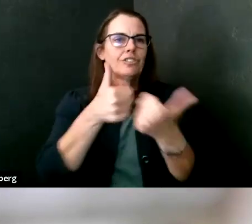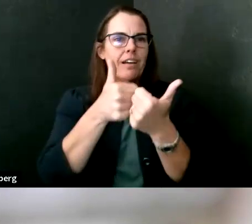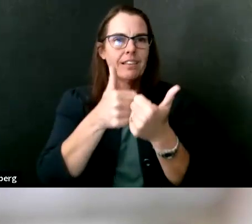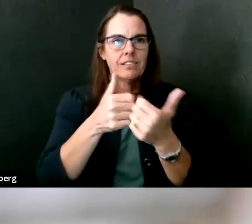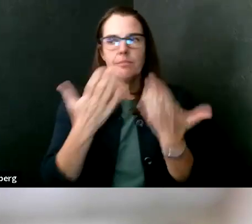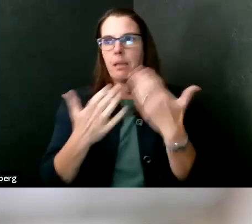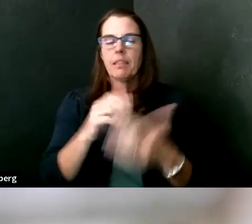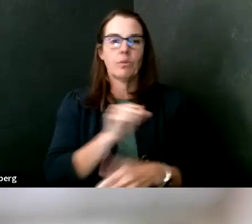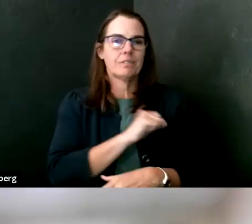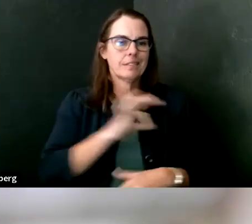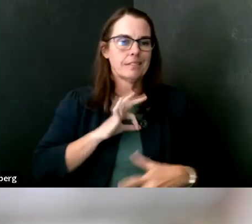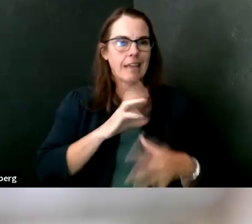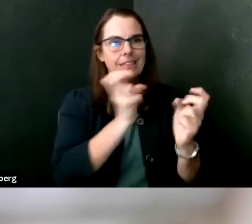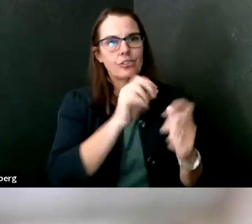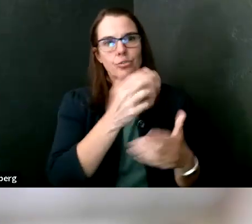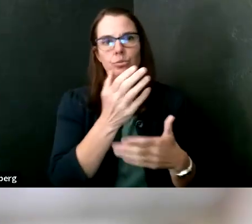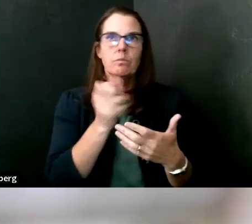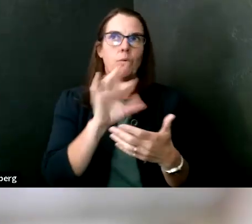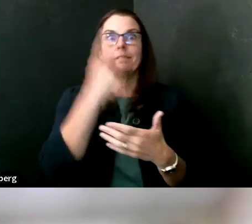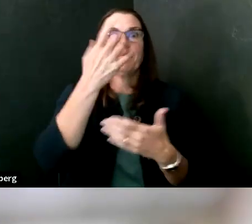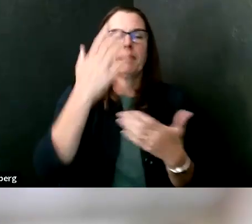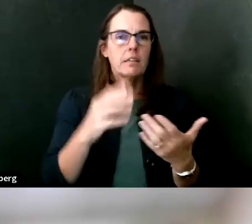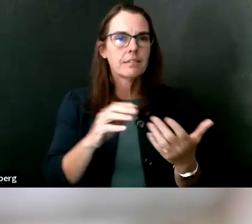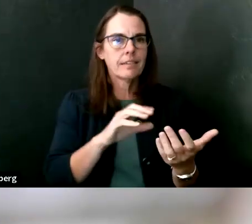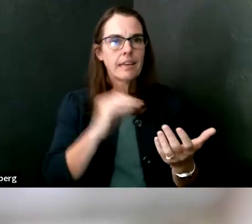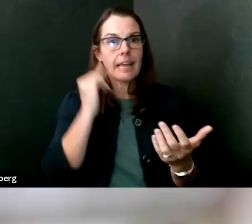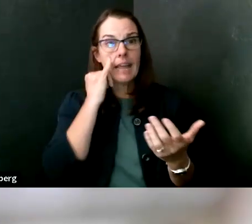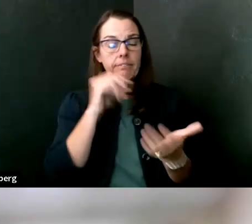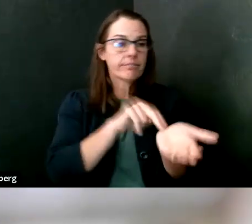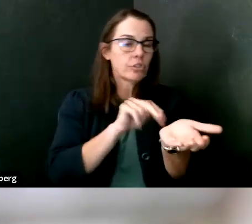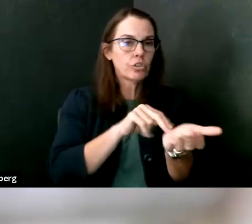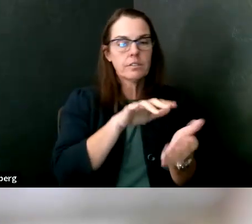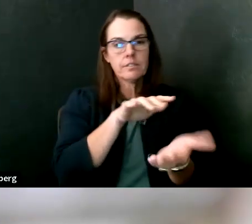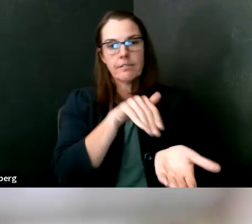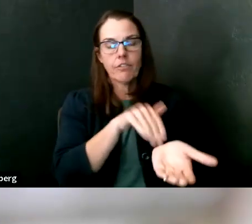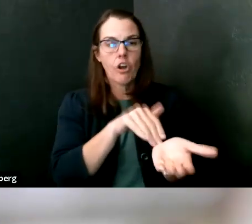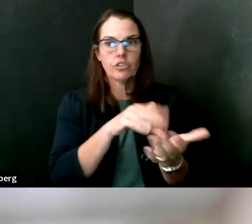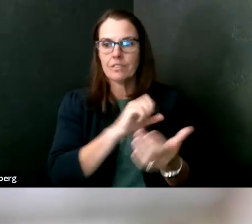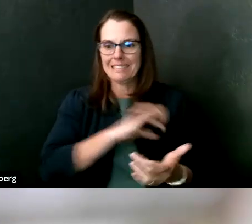staffing issue somewhere or or something like that staffing issues and access are directly linked to